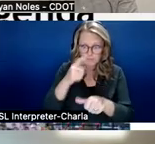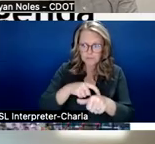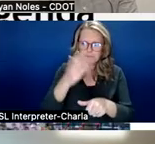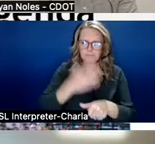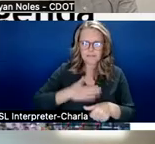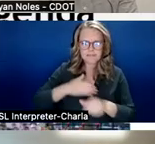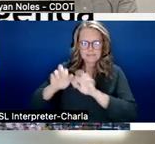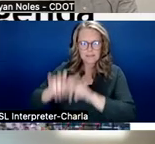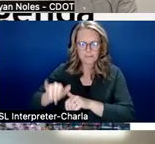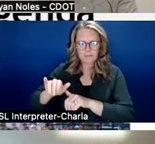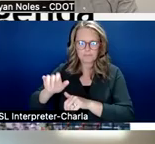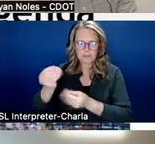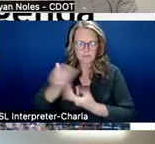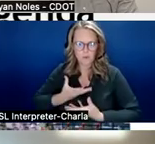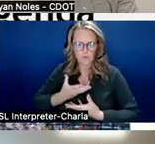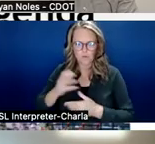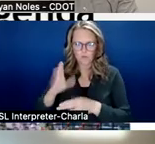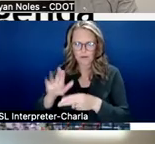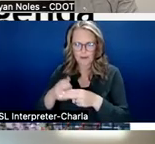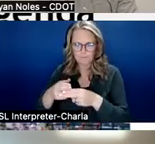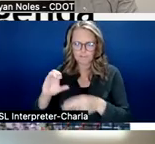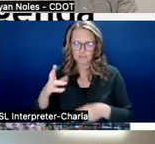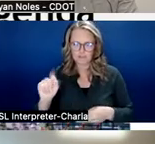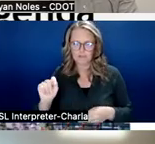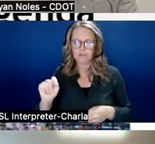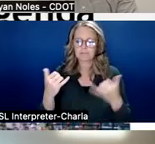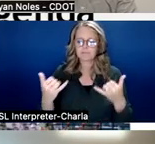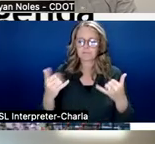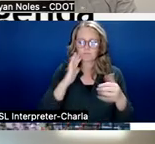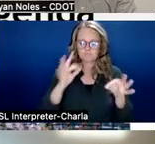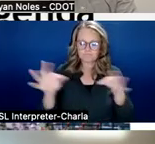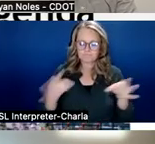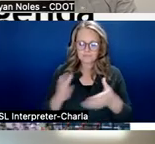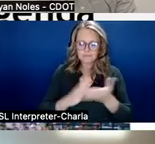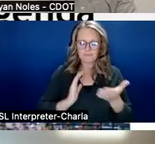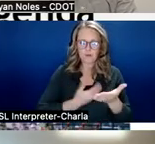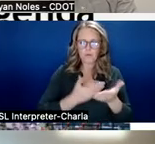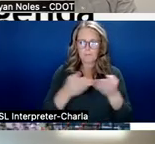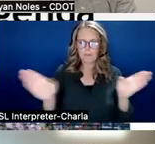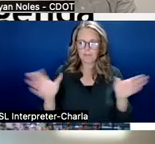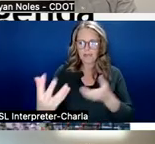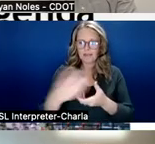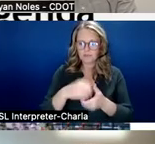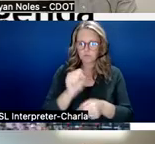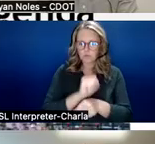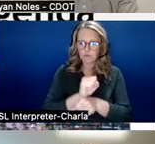But today, we are going to cover some of our public engagement work and some upcoming events that we have planned.